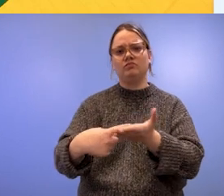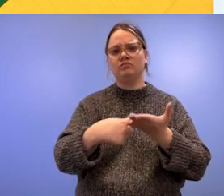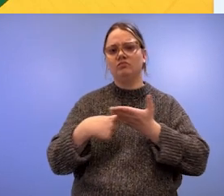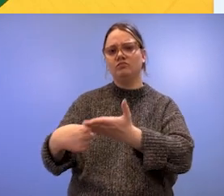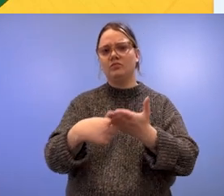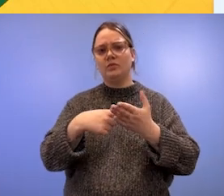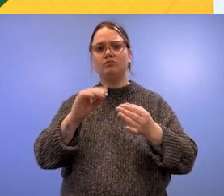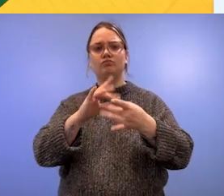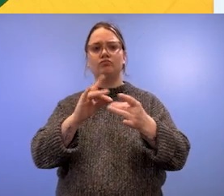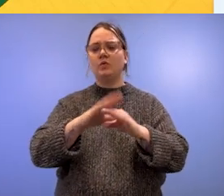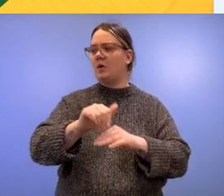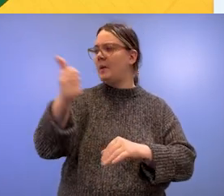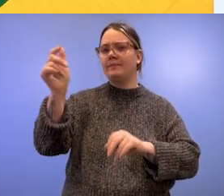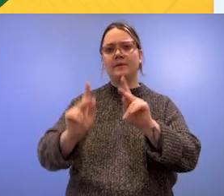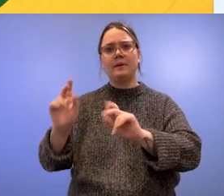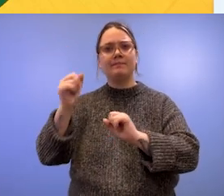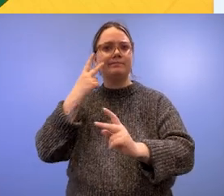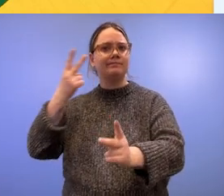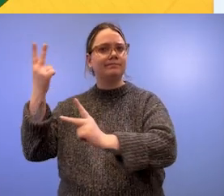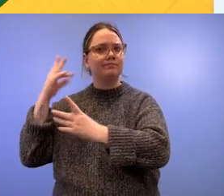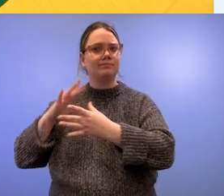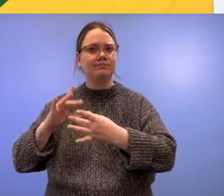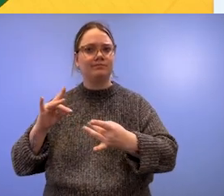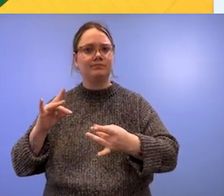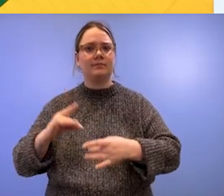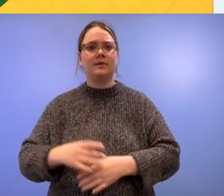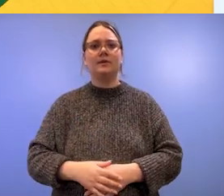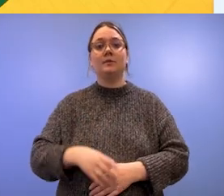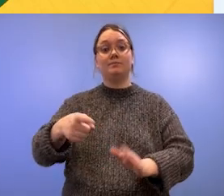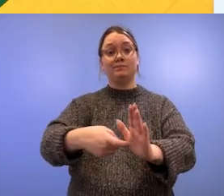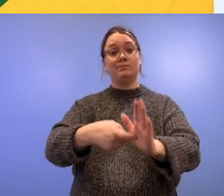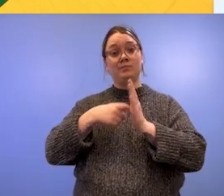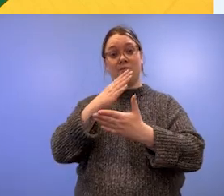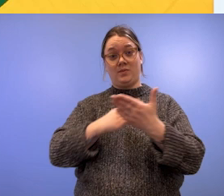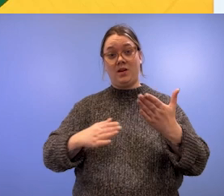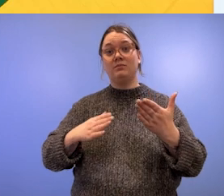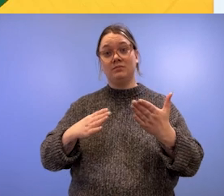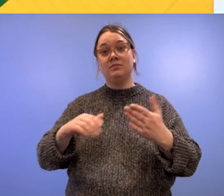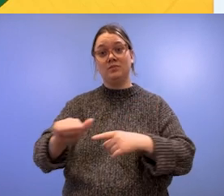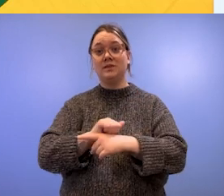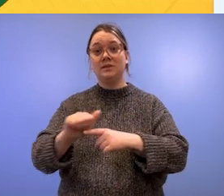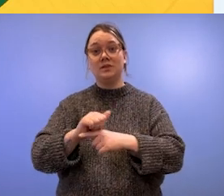reflections. And so this is a required part of the training to foster engagement and connection.